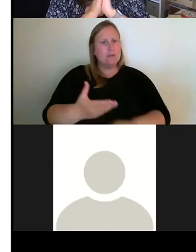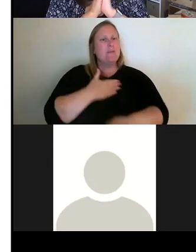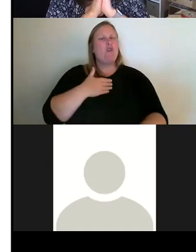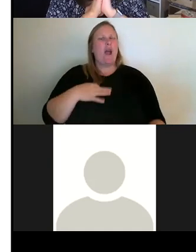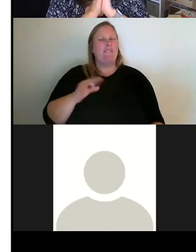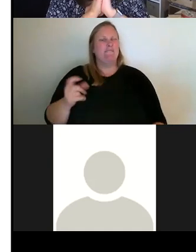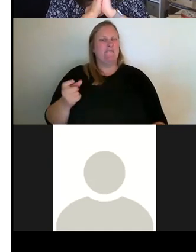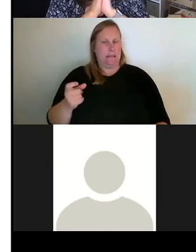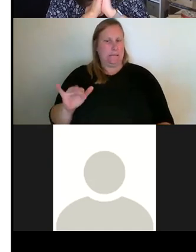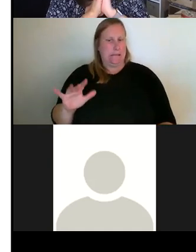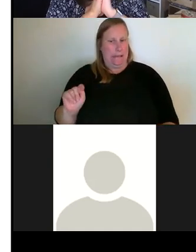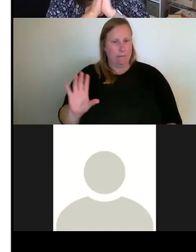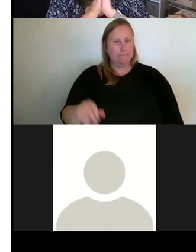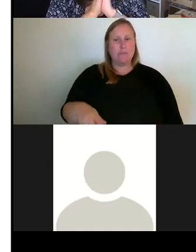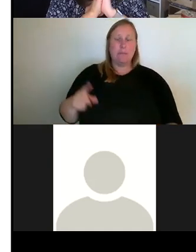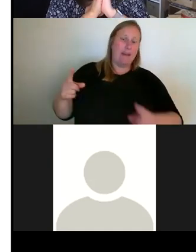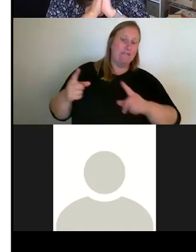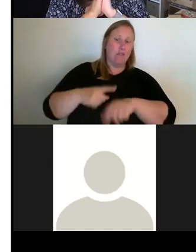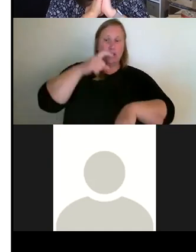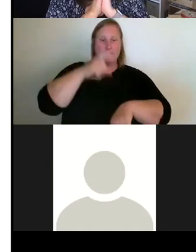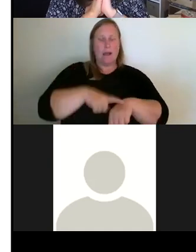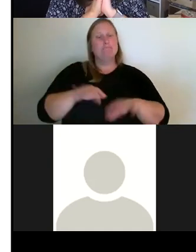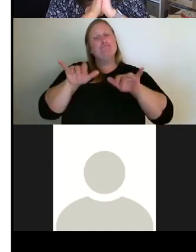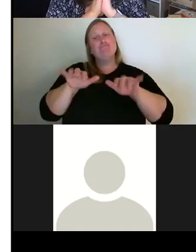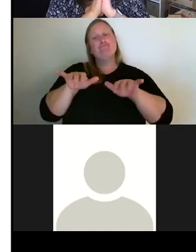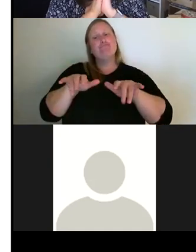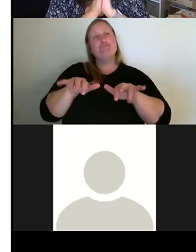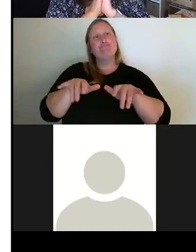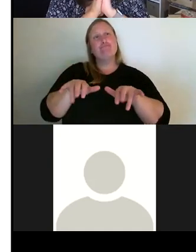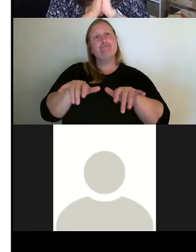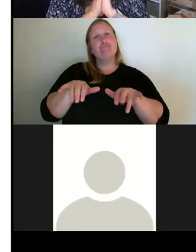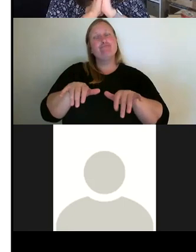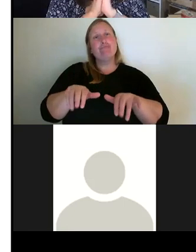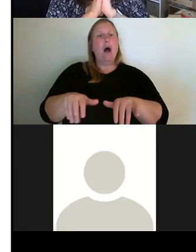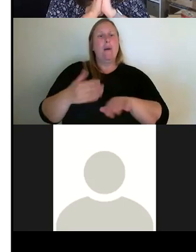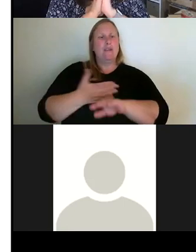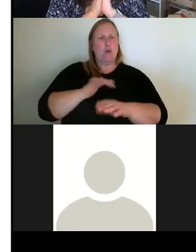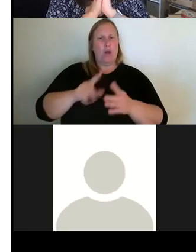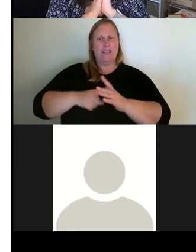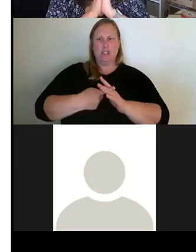This was my first draft. This was before I started implementing these things from the get-go.